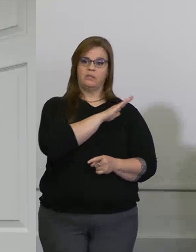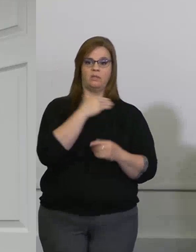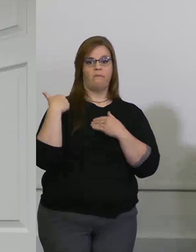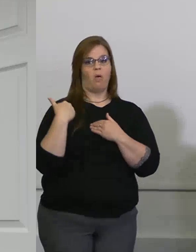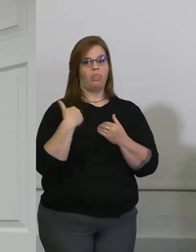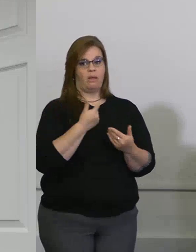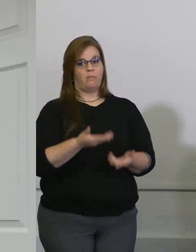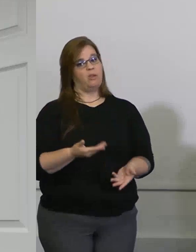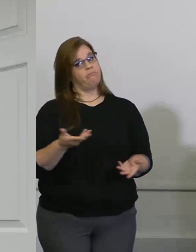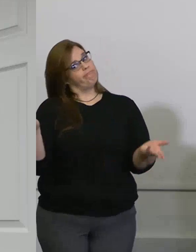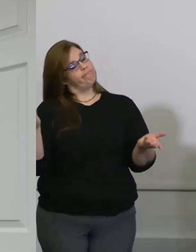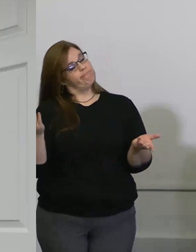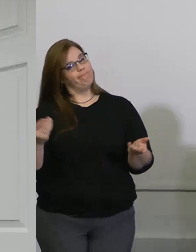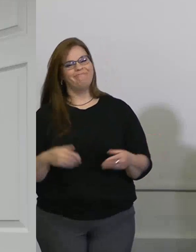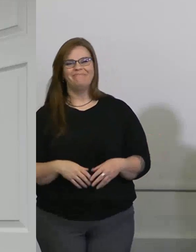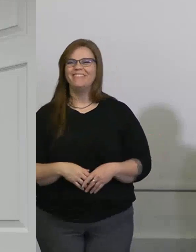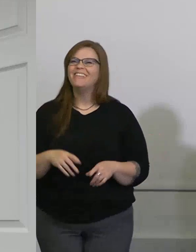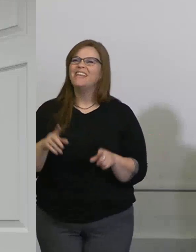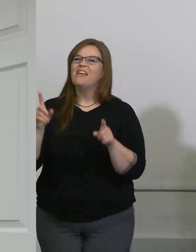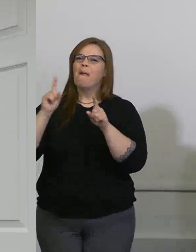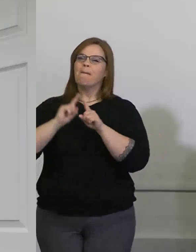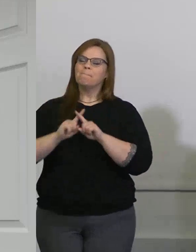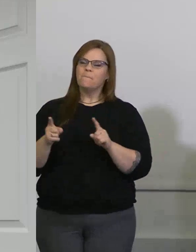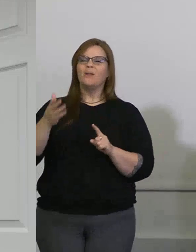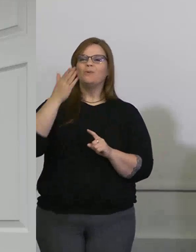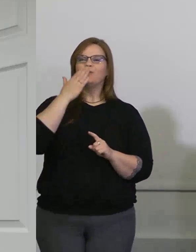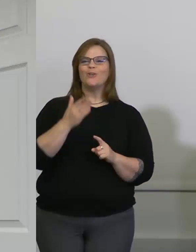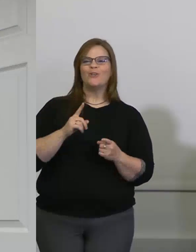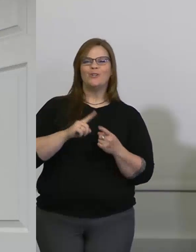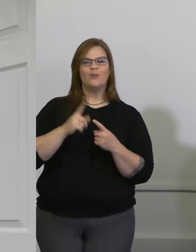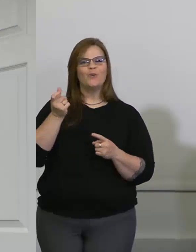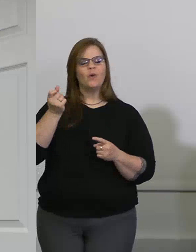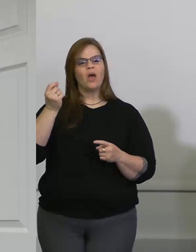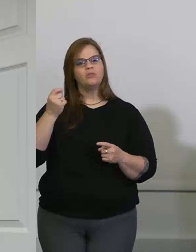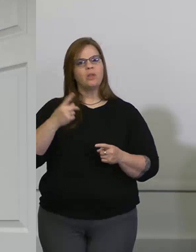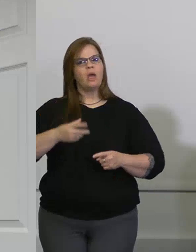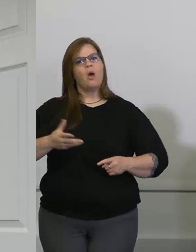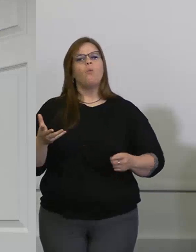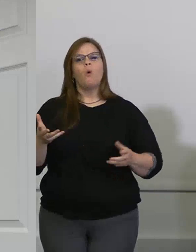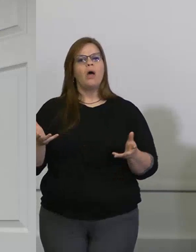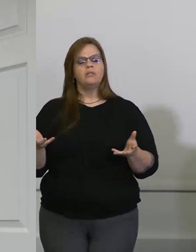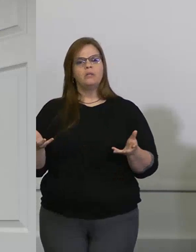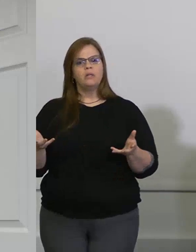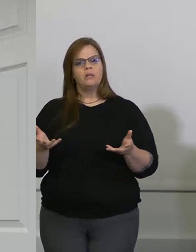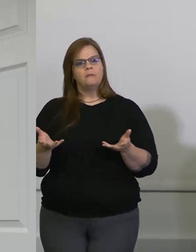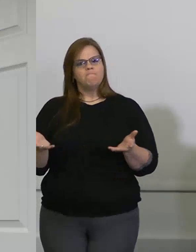But it was really good to understand what what drove me to go to Microsoft is.